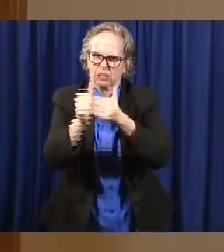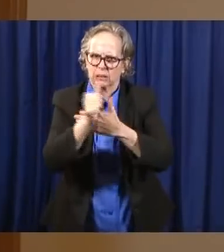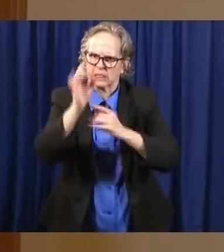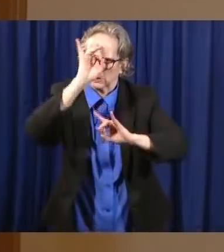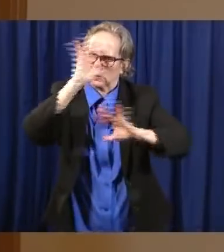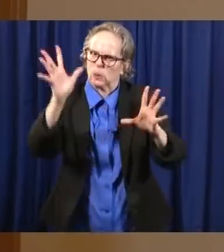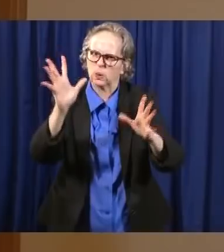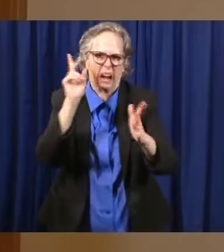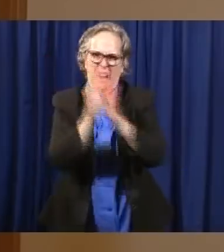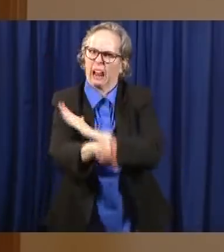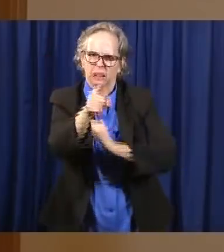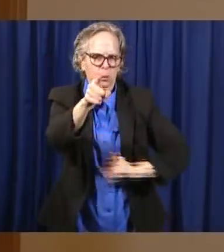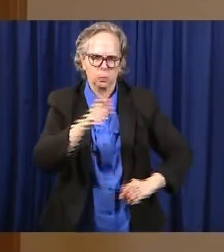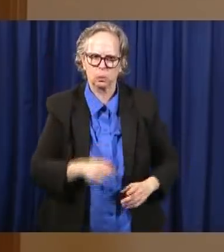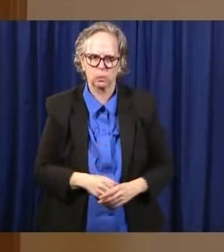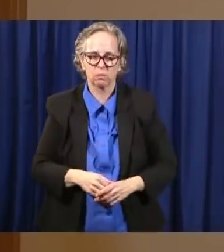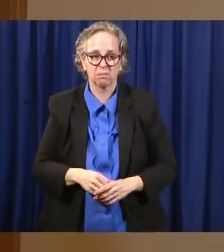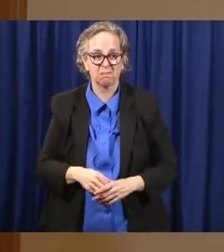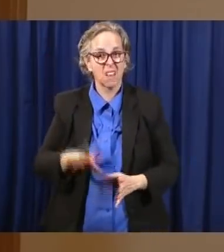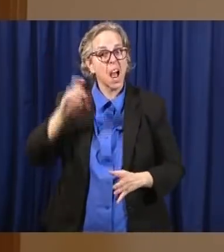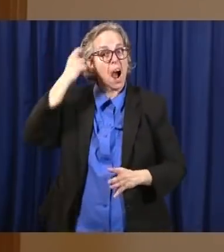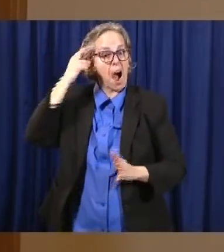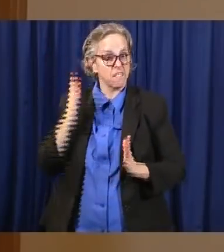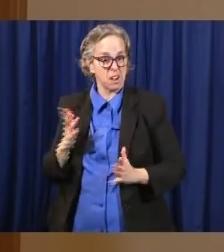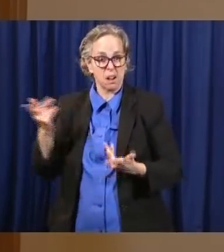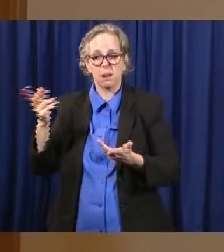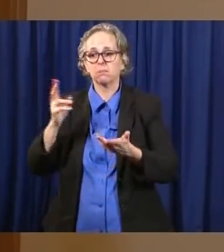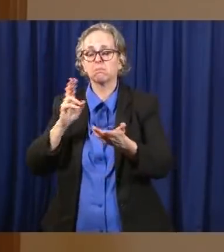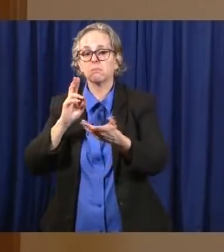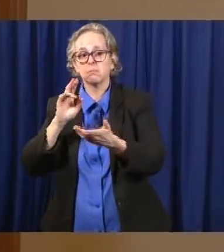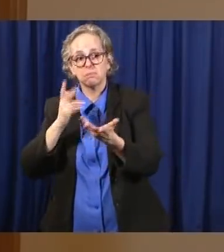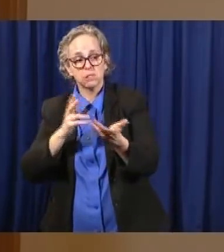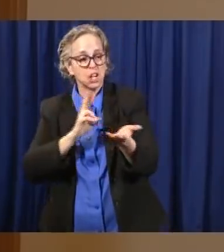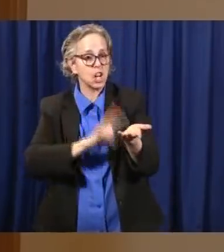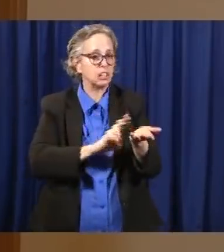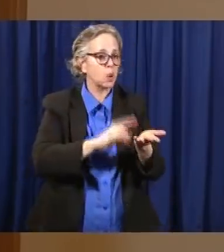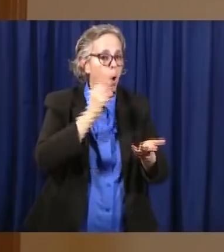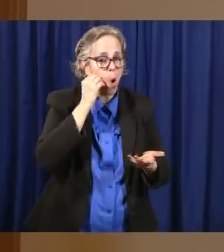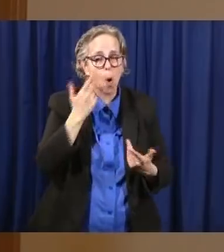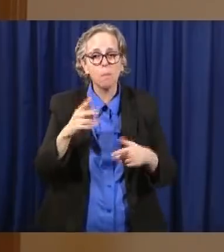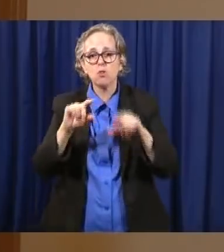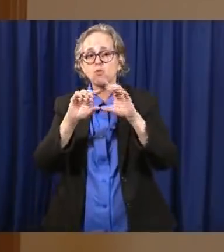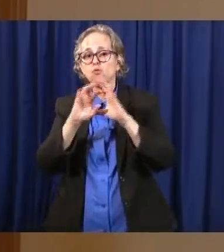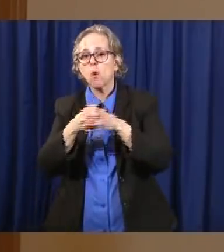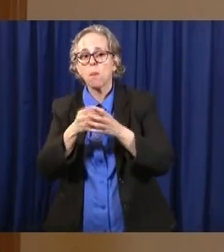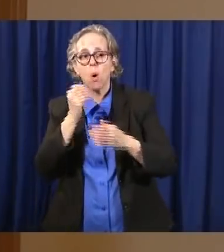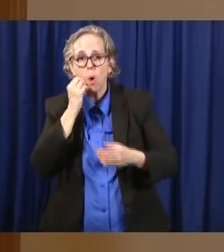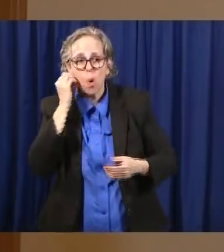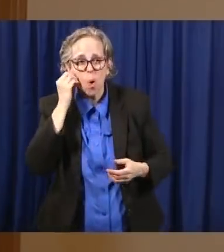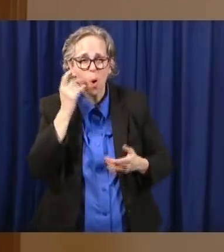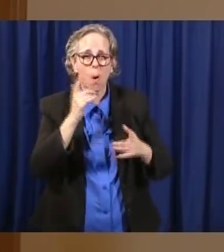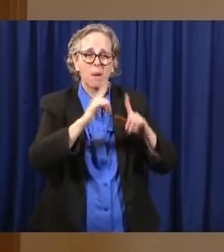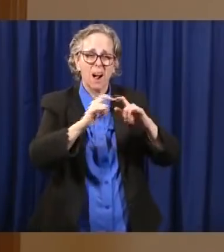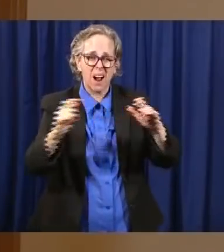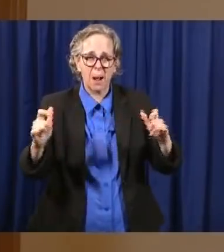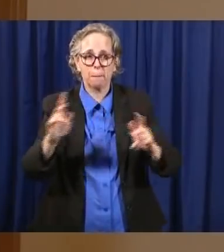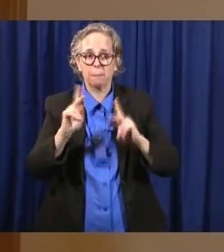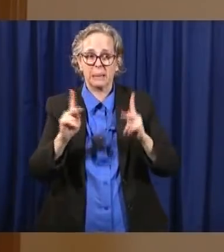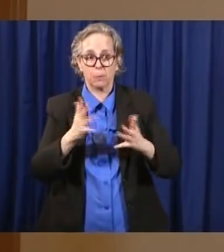THESE DISEASES SPREAD SO RAPIDLY, IT IS SO LETHAL. PLACES LIKE NURSING HOMES,